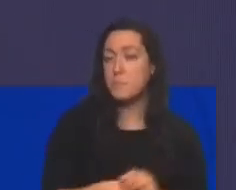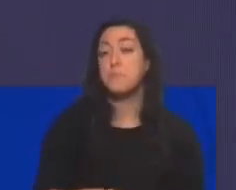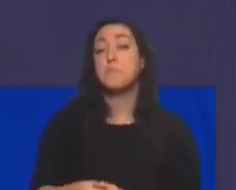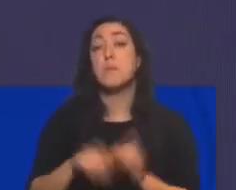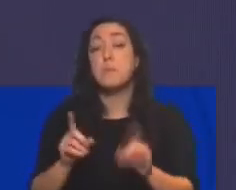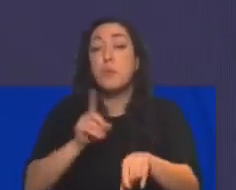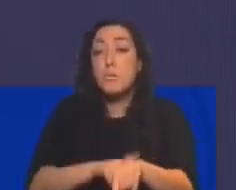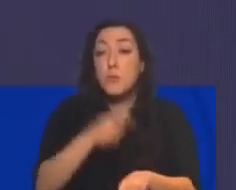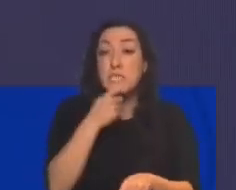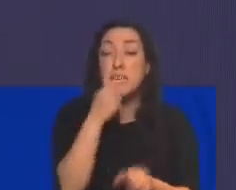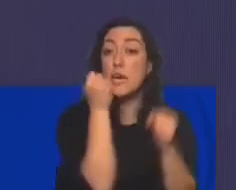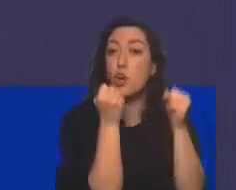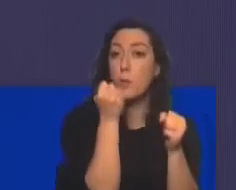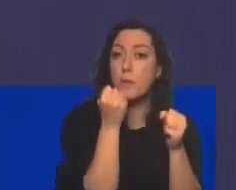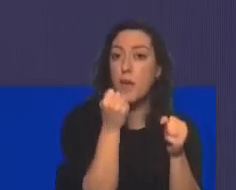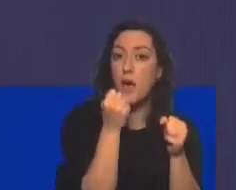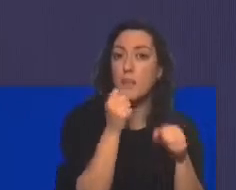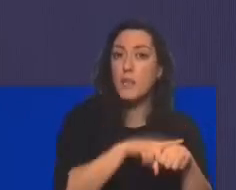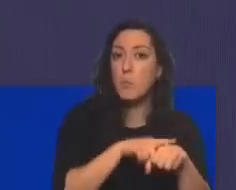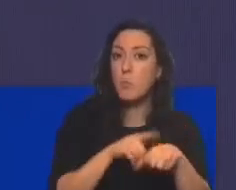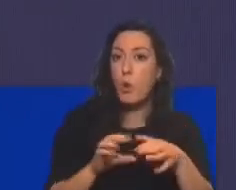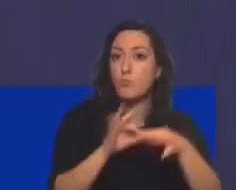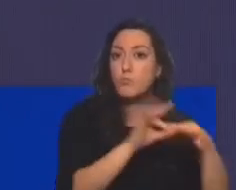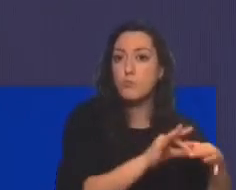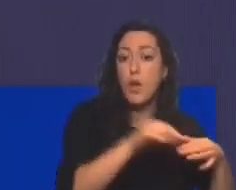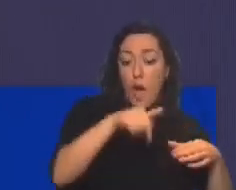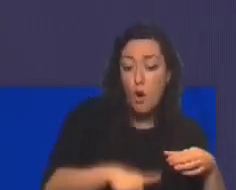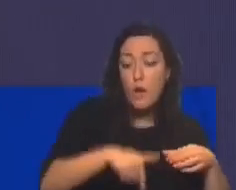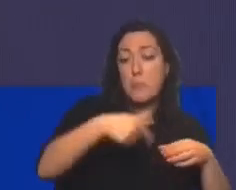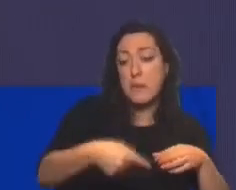And at the same time, if that economy is inter-temporal, it includes